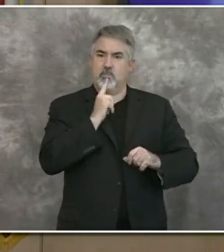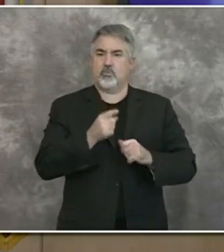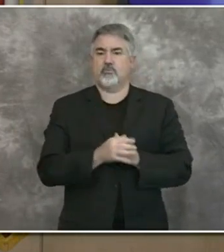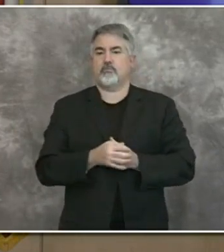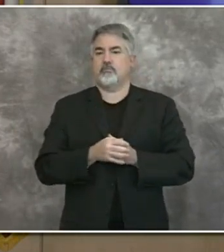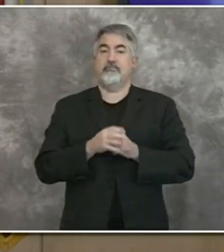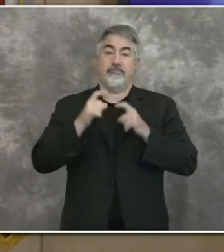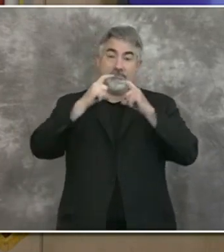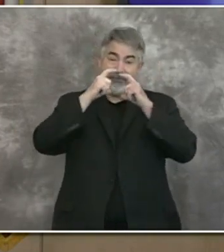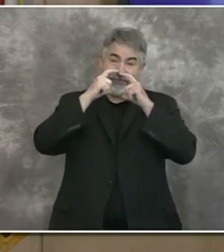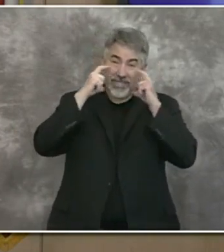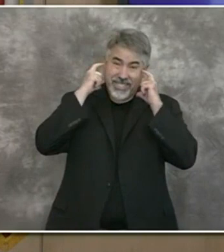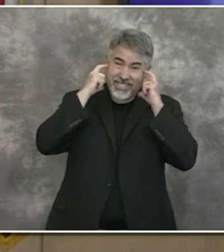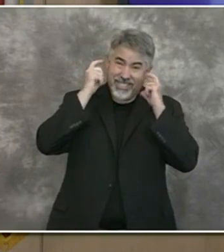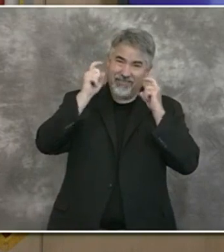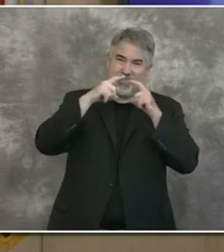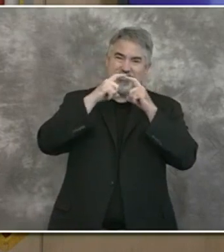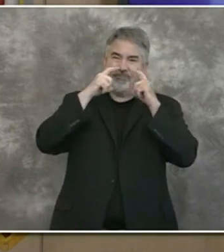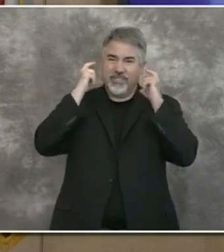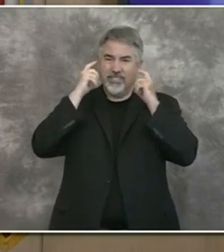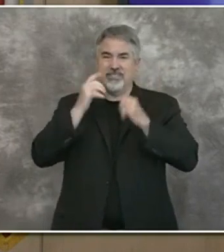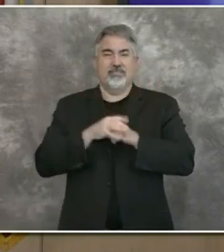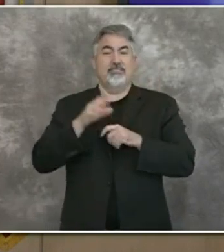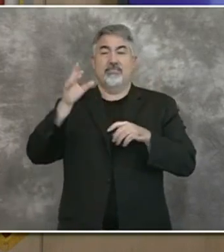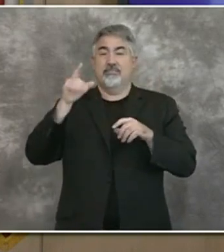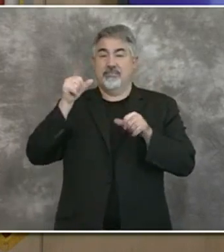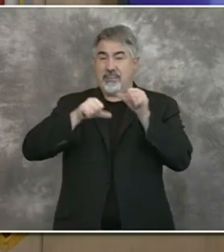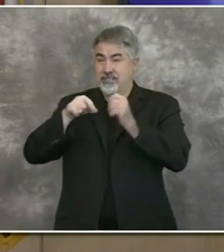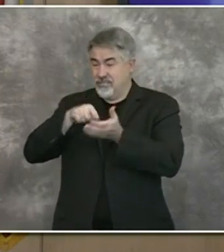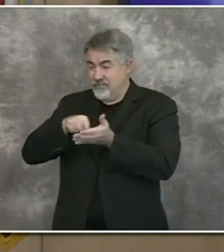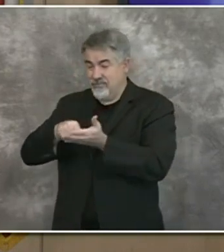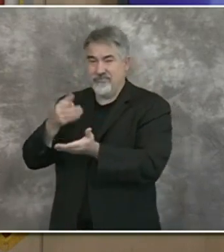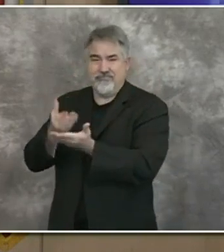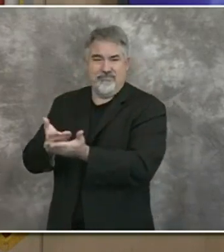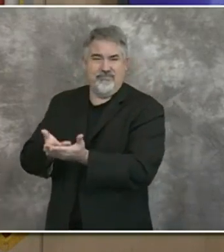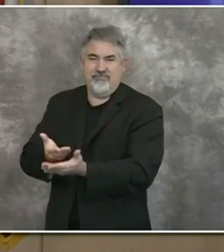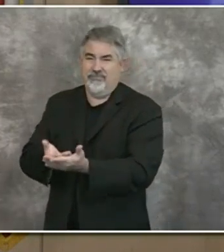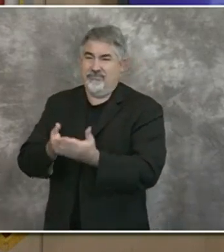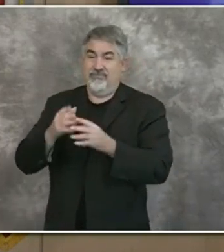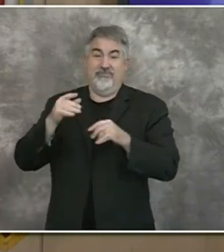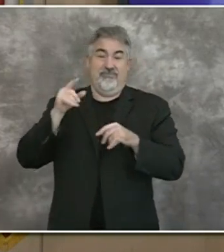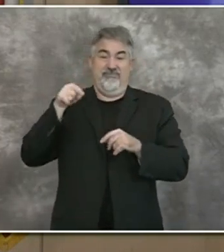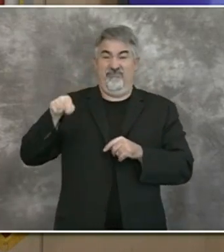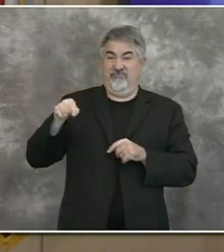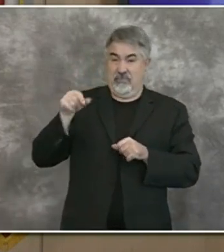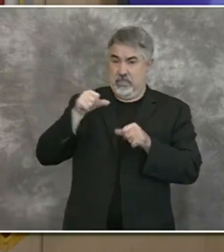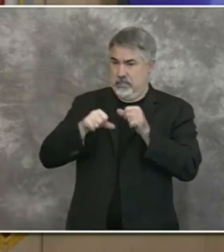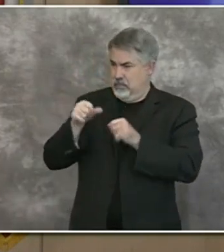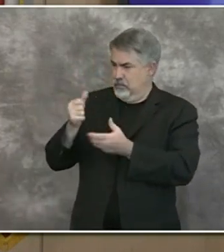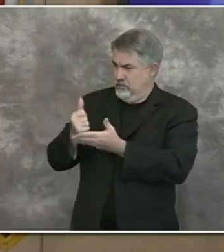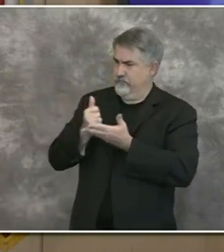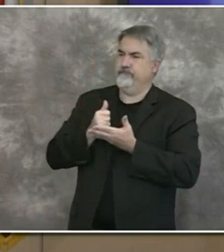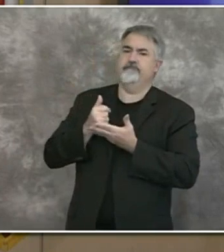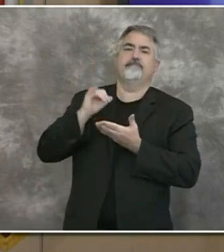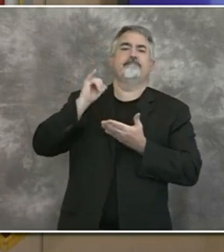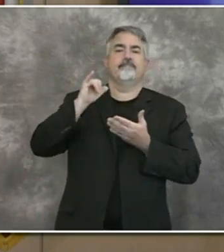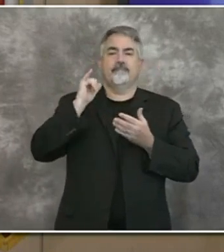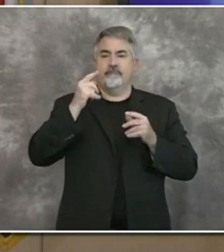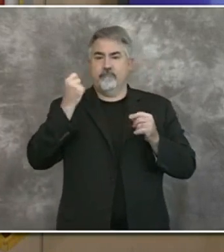SEE IF THEY'RE POSITIVE. THAT IS ANOTHER THING THAT HELPS AND THEN FACE COVERINGS WE SHARED THE SCIENCE WE SHARED THE DATA WE SHARE THE STUDIES